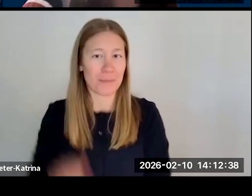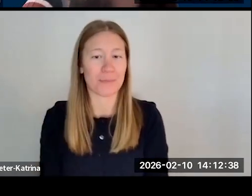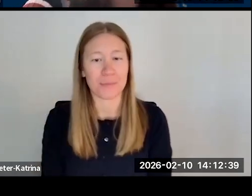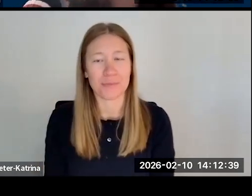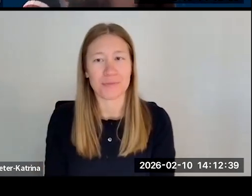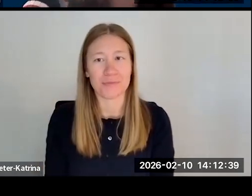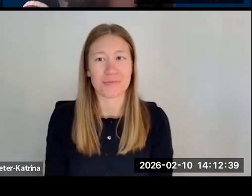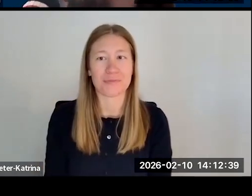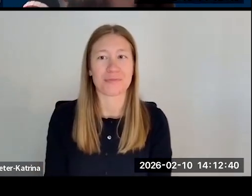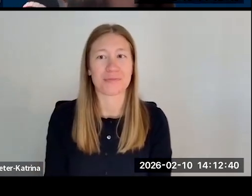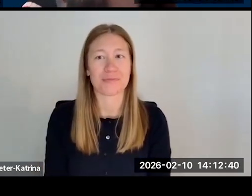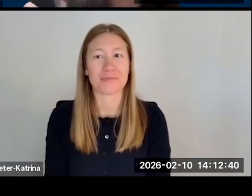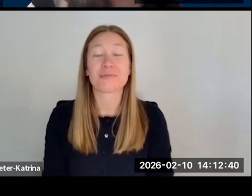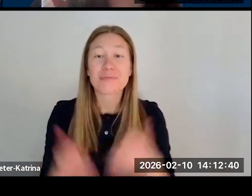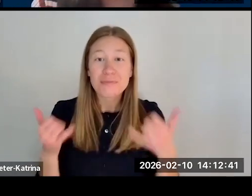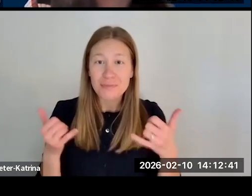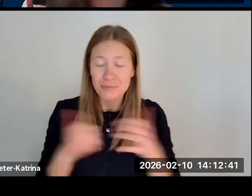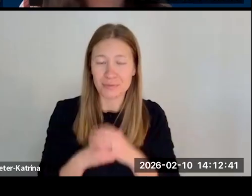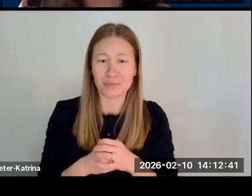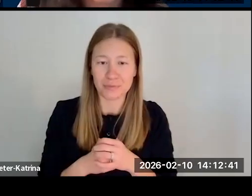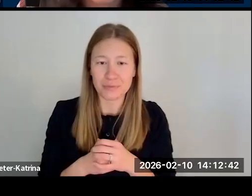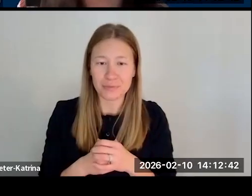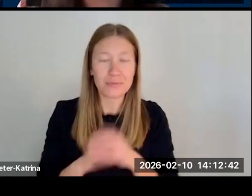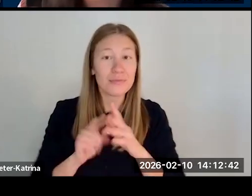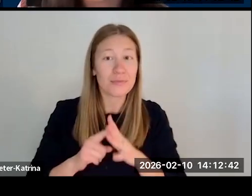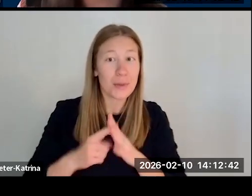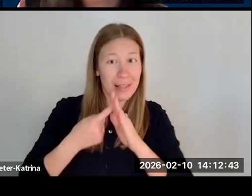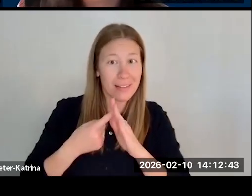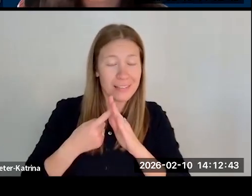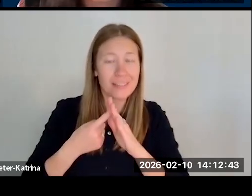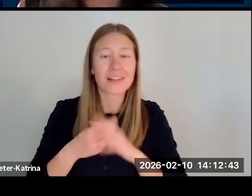Okay, so to start things off, I'm gonna give a little context for